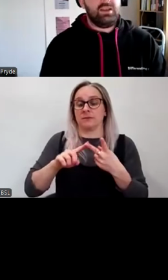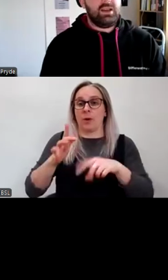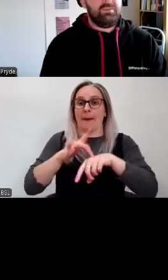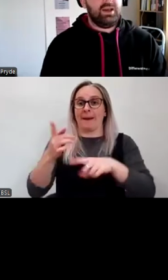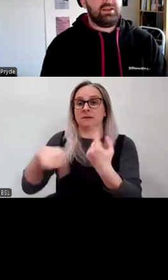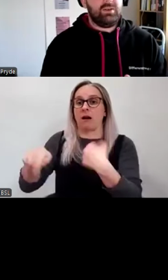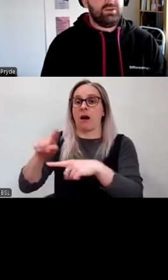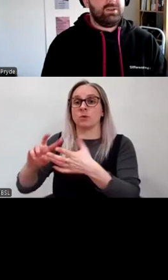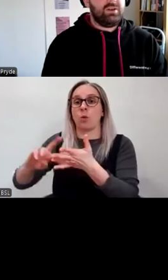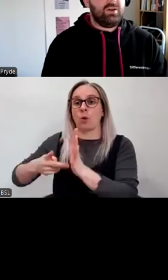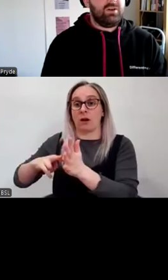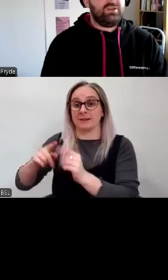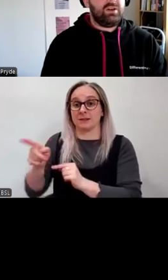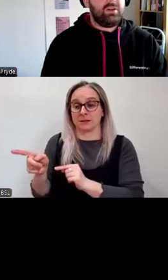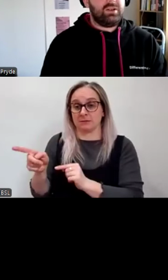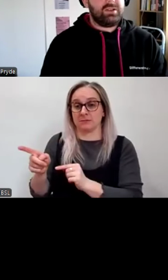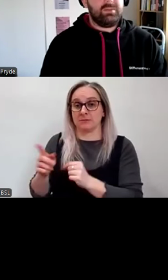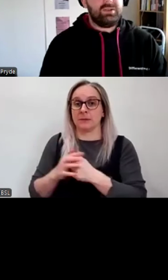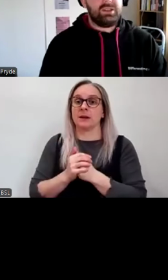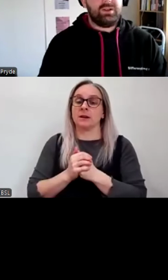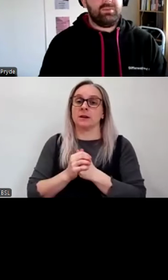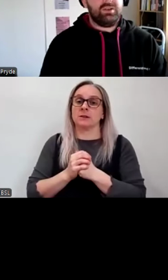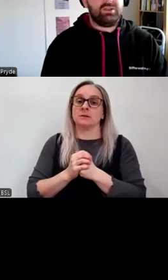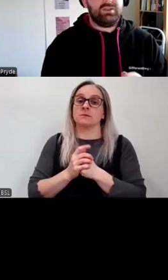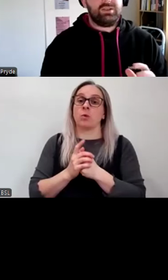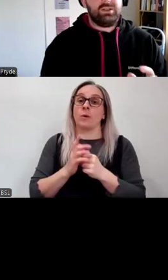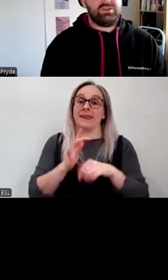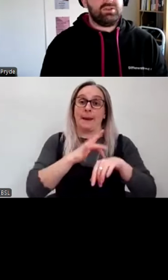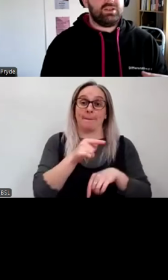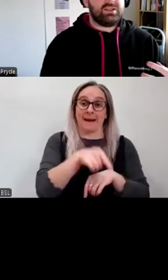The impact on customers is very much customers using